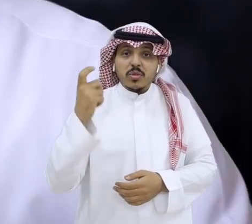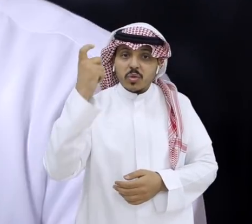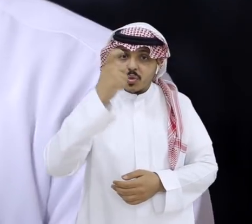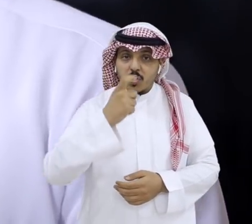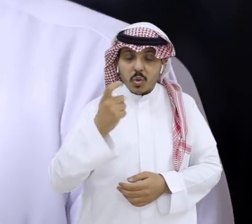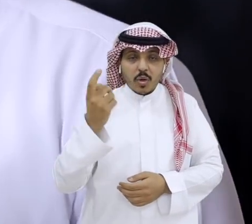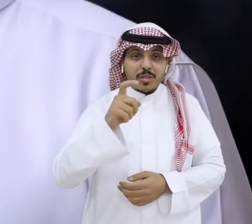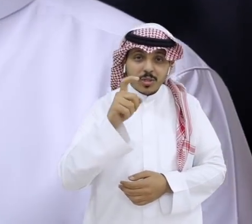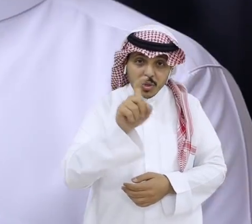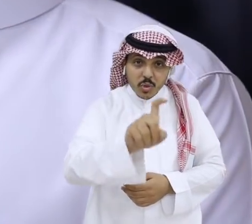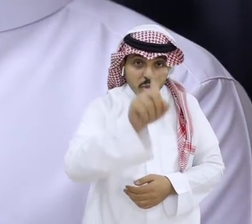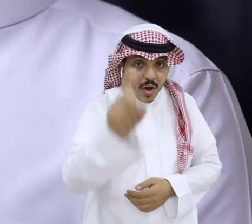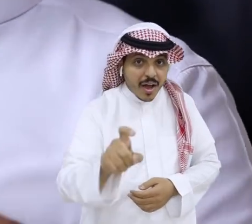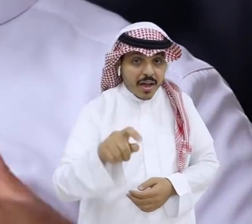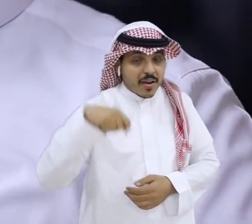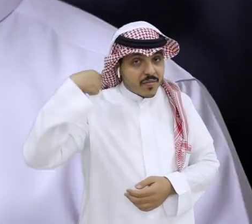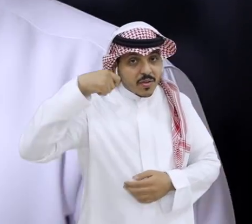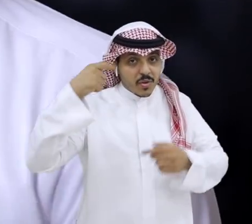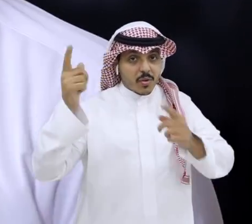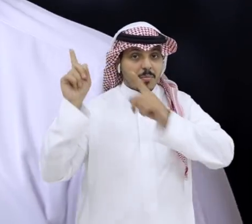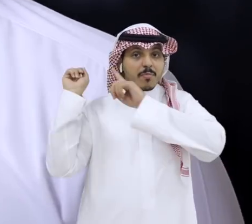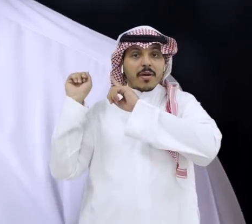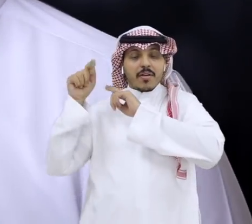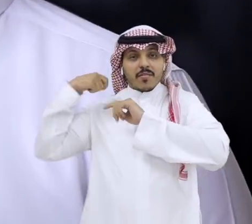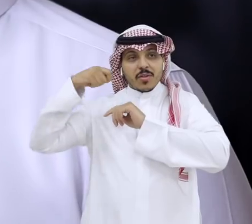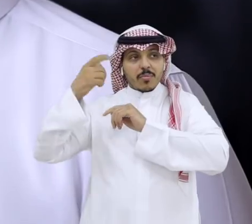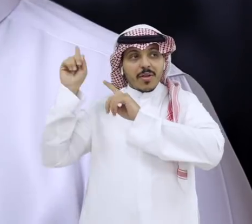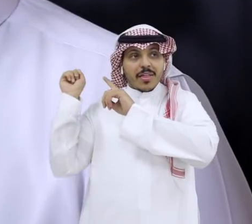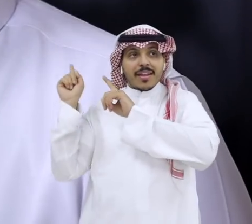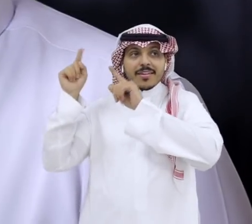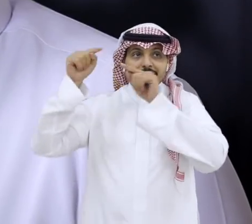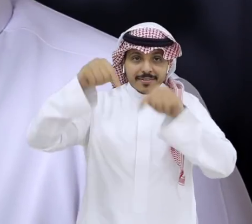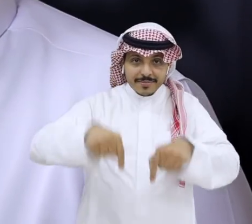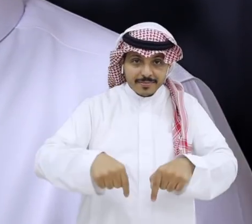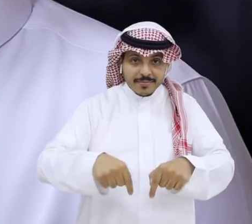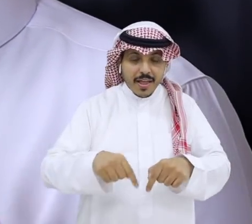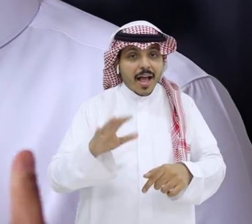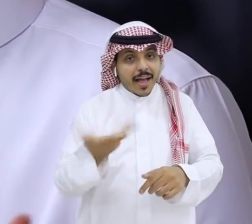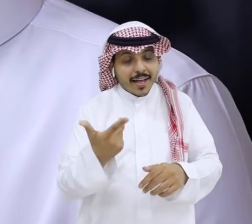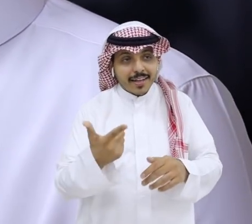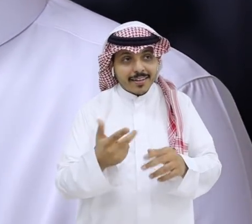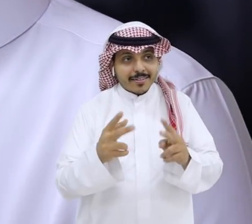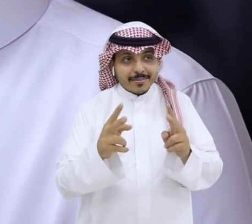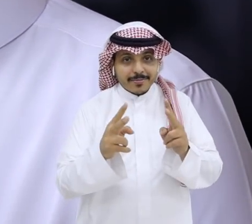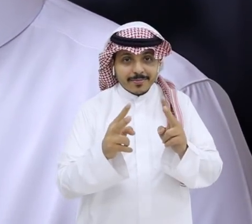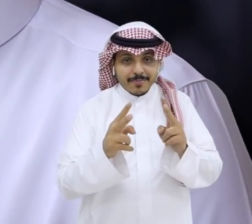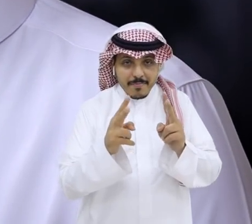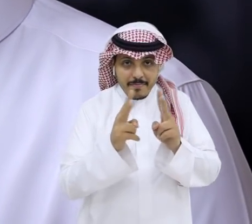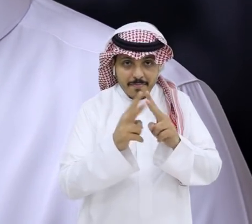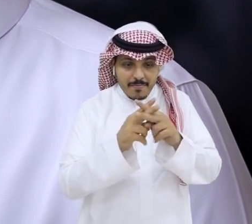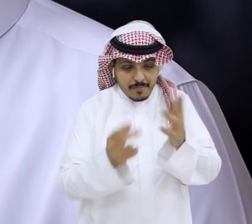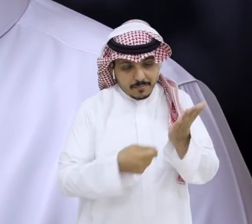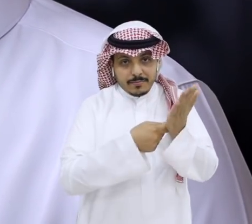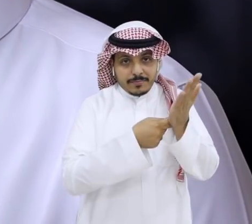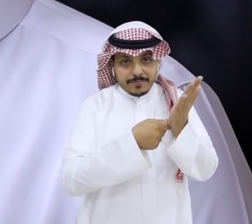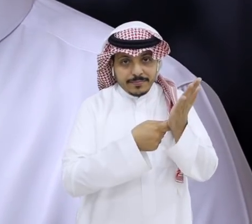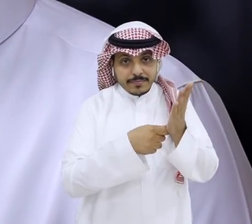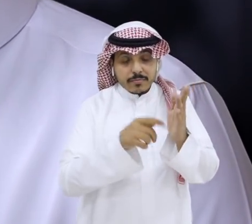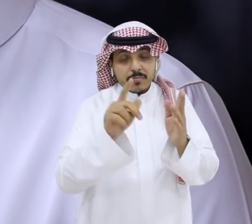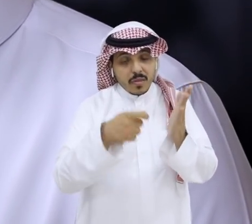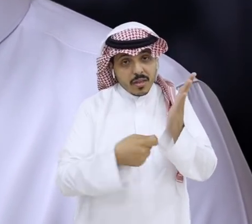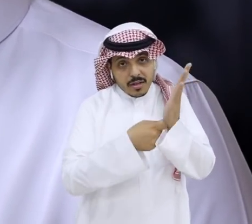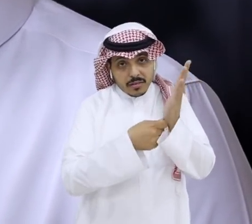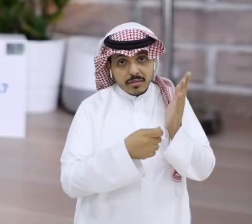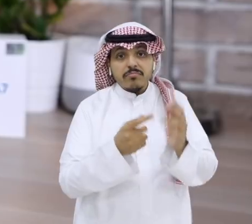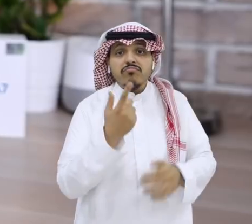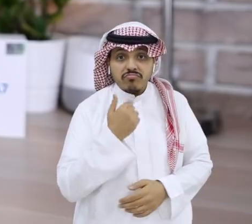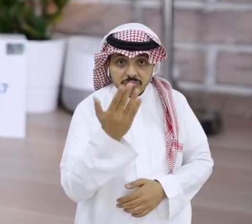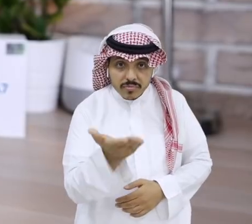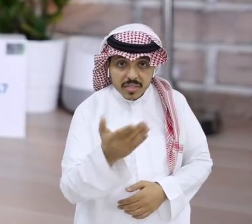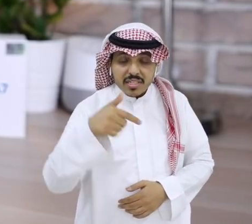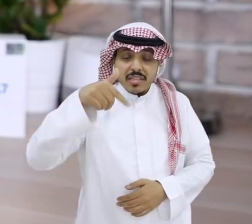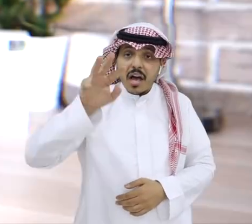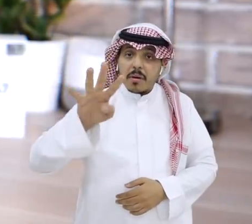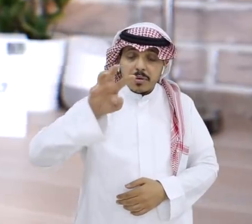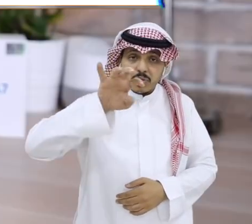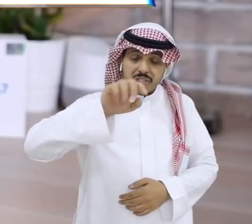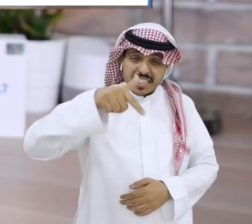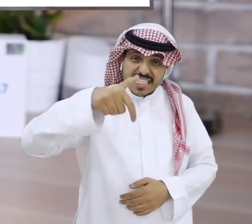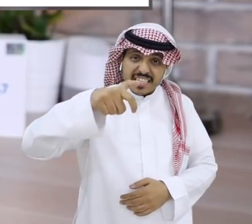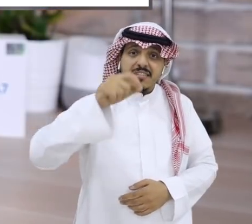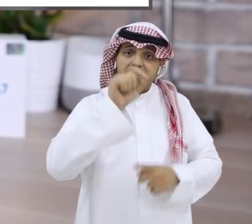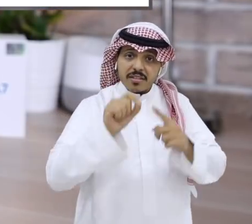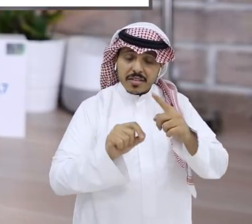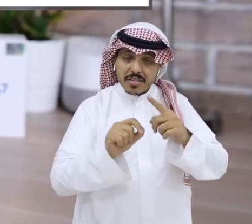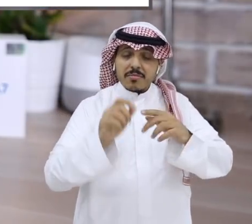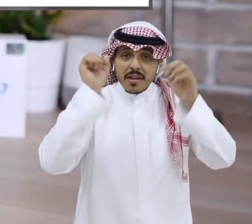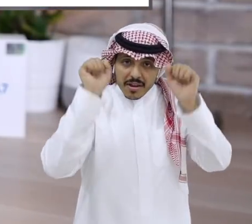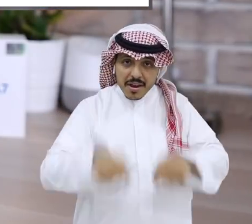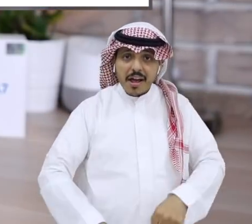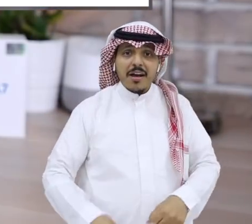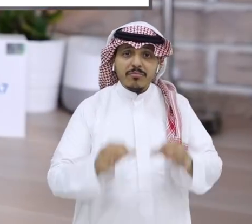The polls in the previous episode have something to do with this episode. We asked you if you still need the 3.5 headphone port, 64% of you said they really need it!